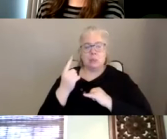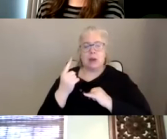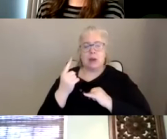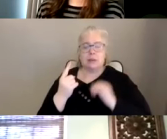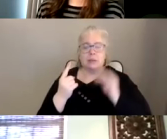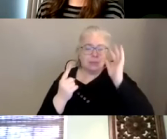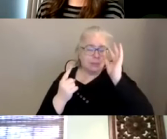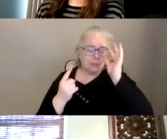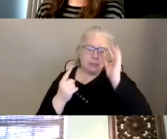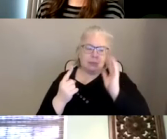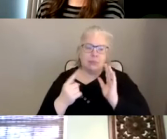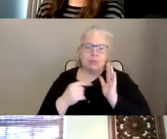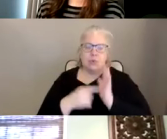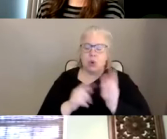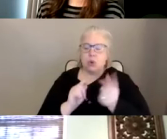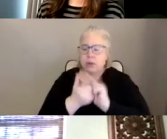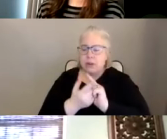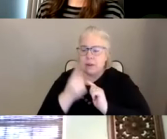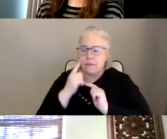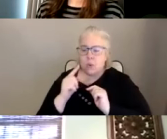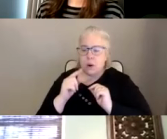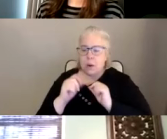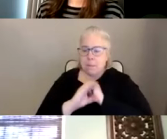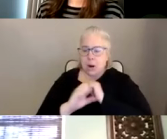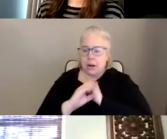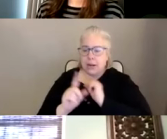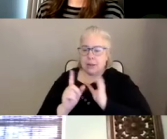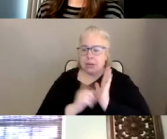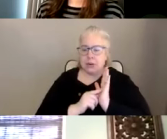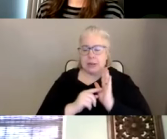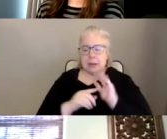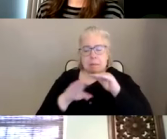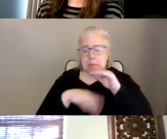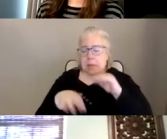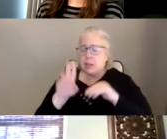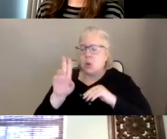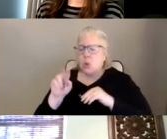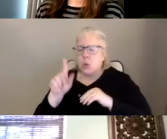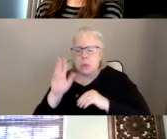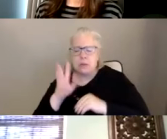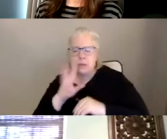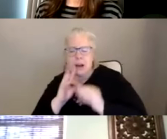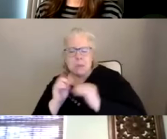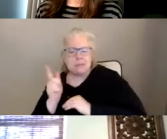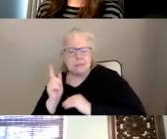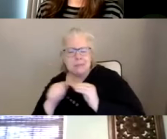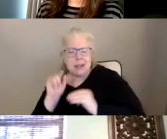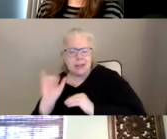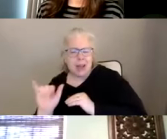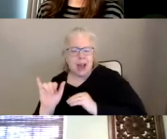is translation for marketing materials. Again, super basic. Una's going to go into a lot more detail with how these things are priced